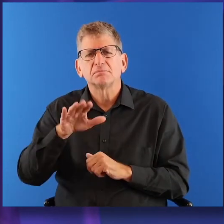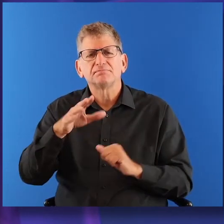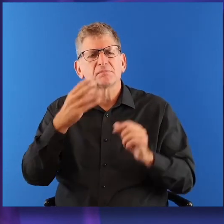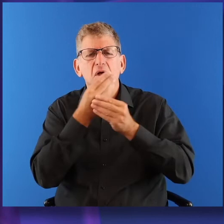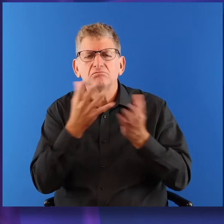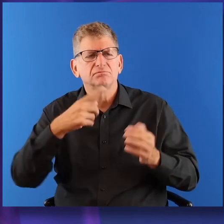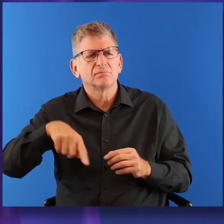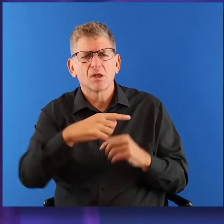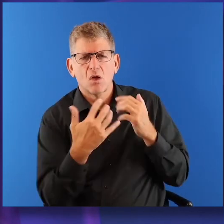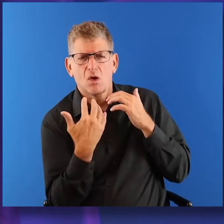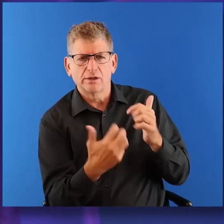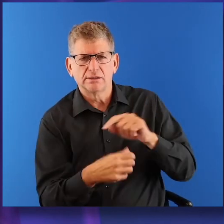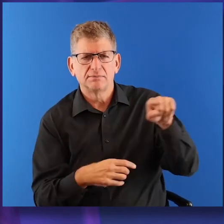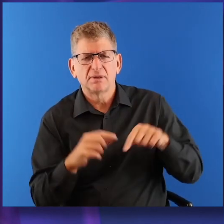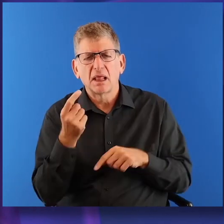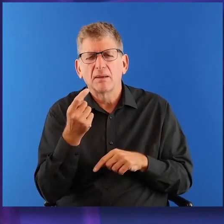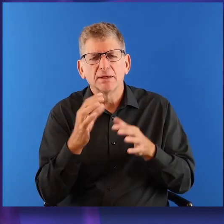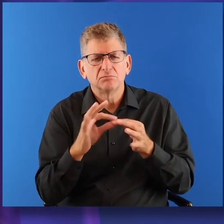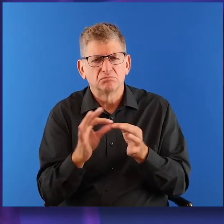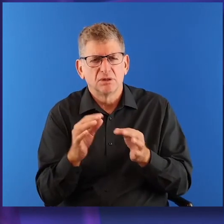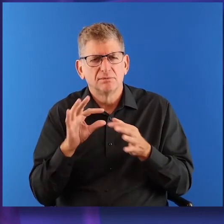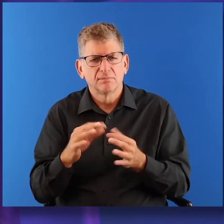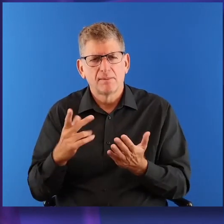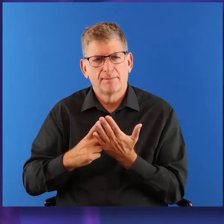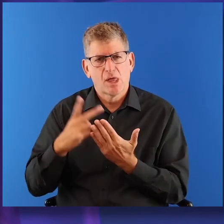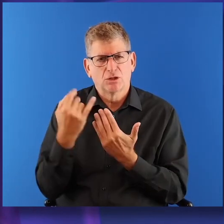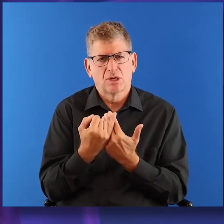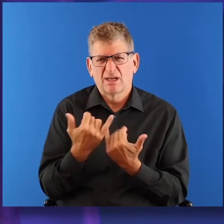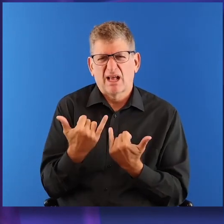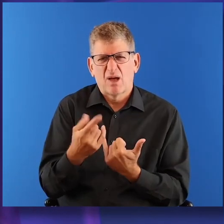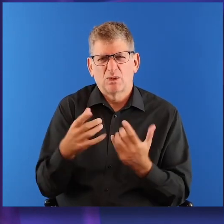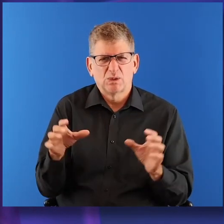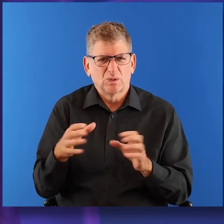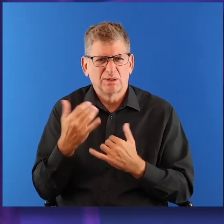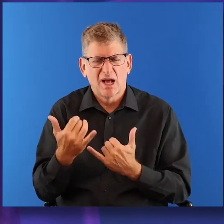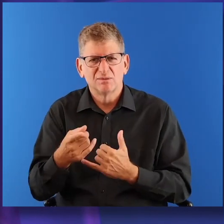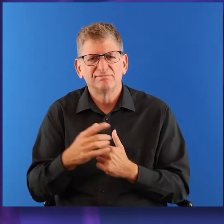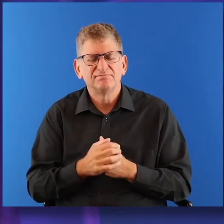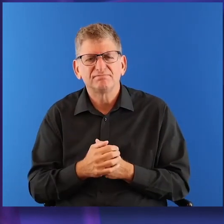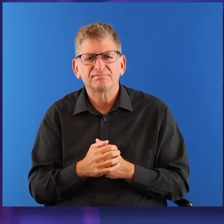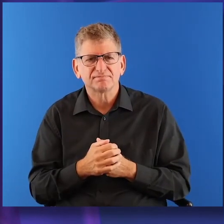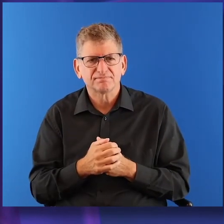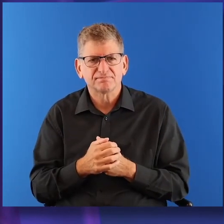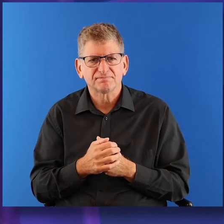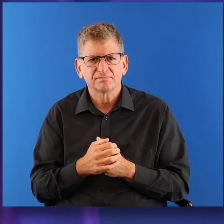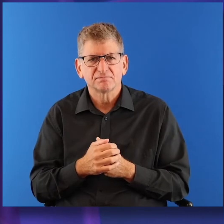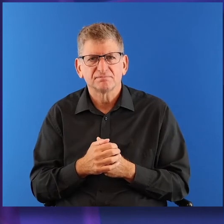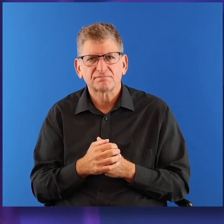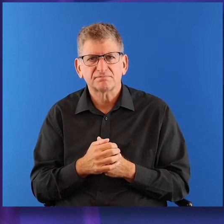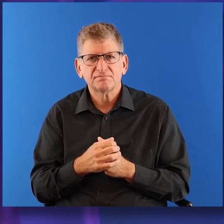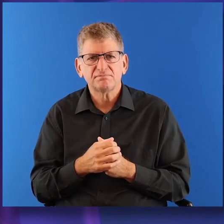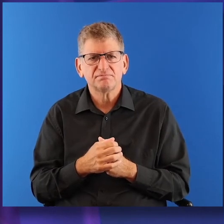Let's tell the audience a little bit about what this project is and what's going on right now.